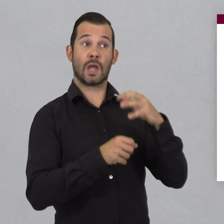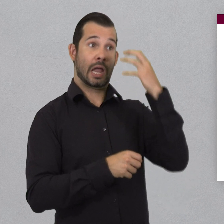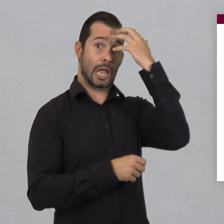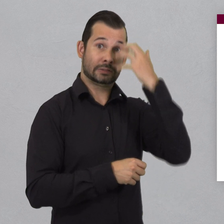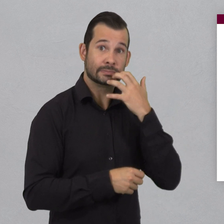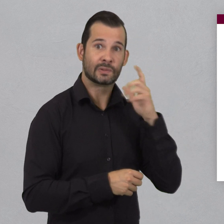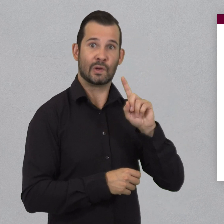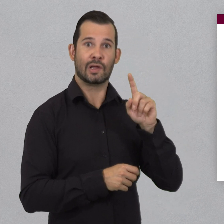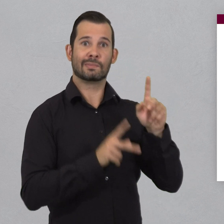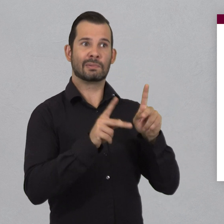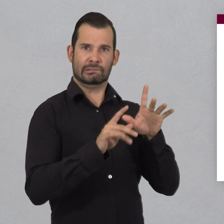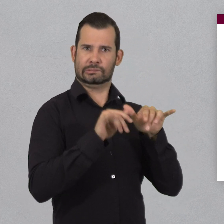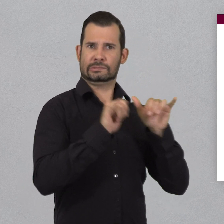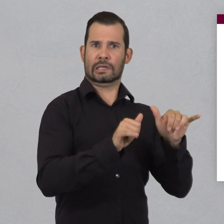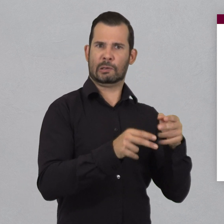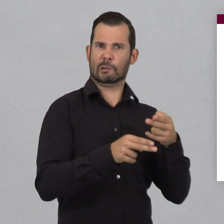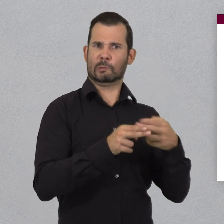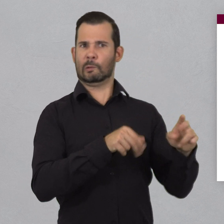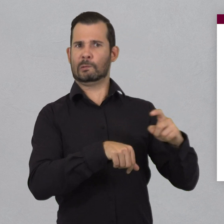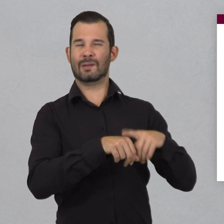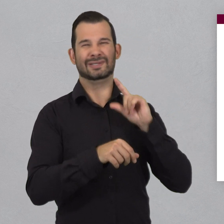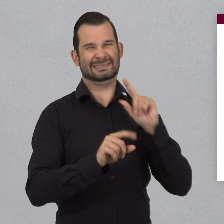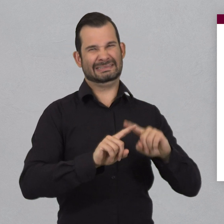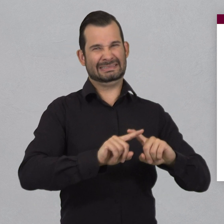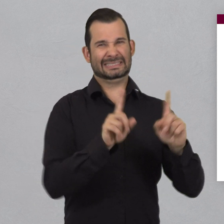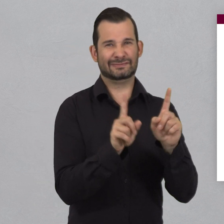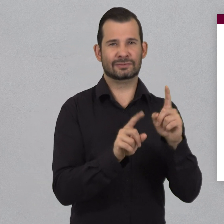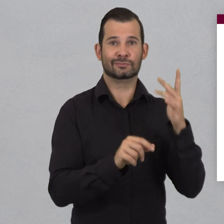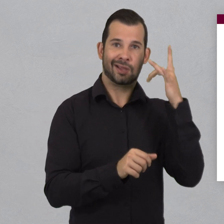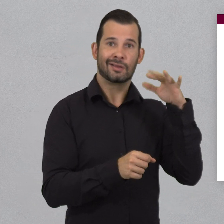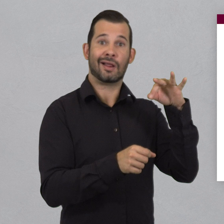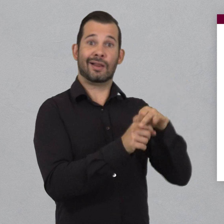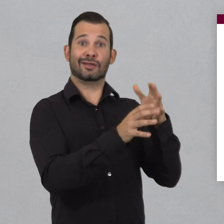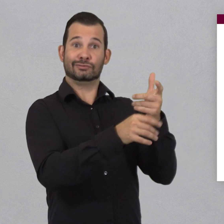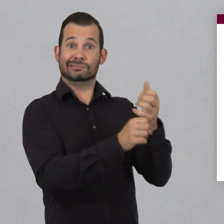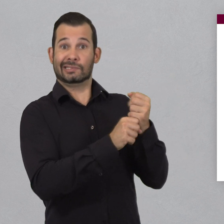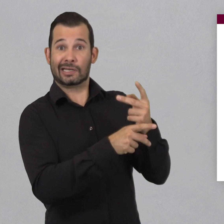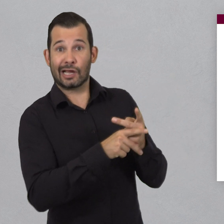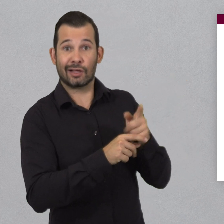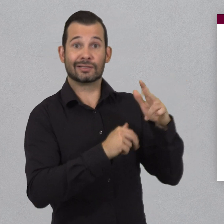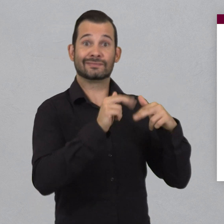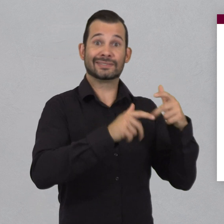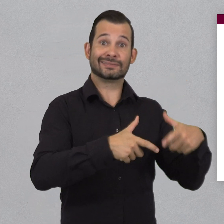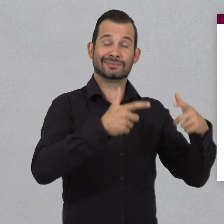Voting in hospitals where people stay for a short time is different, since the electors